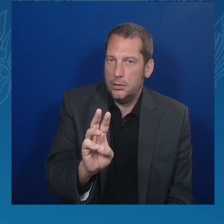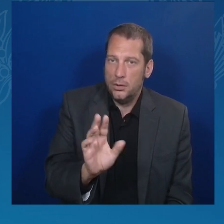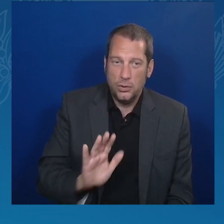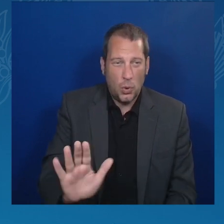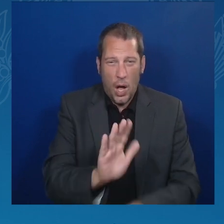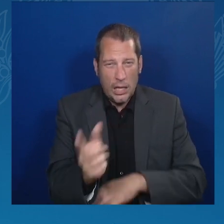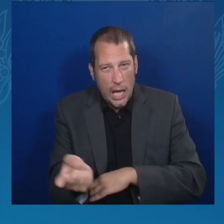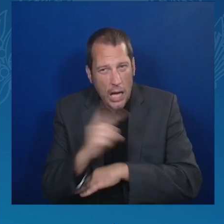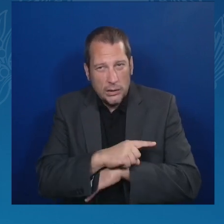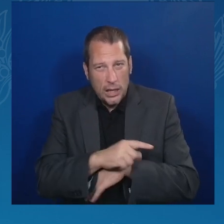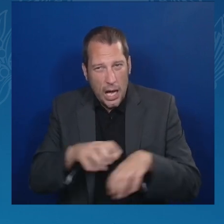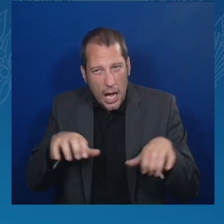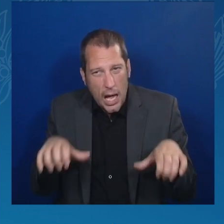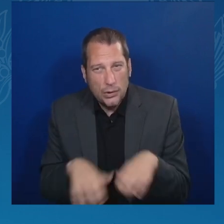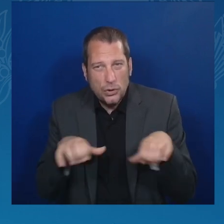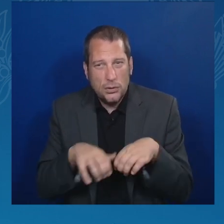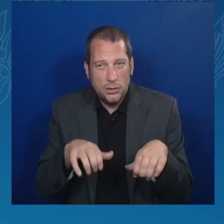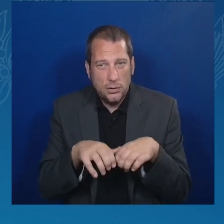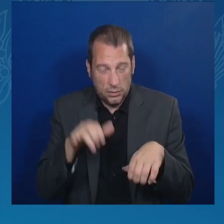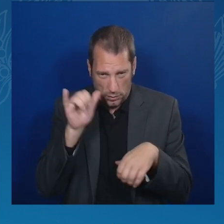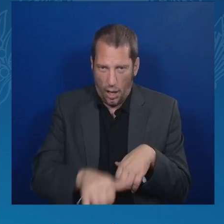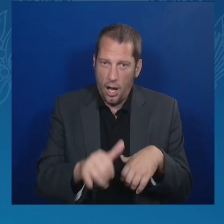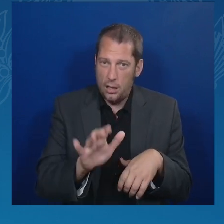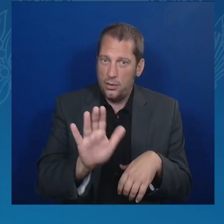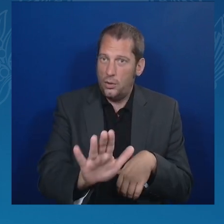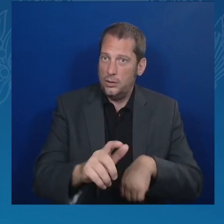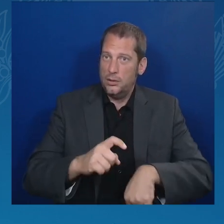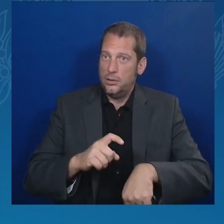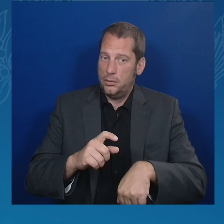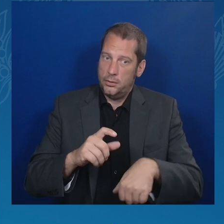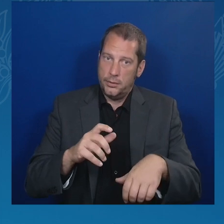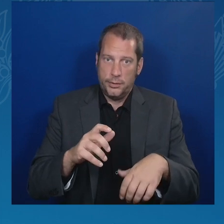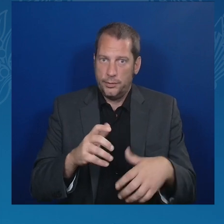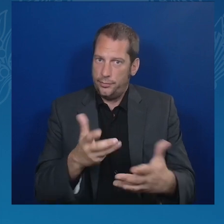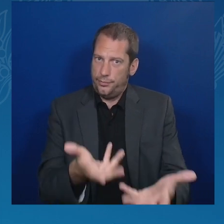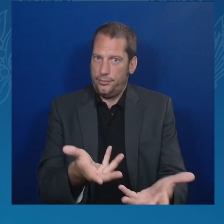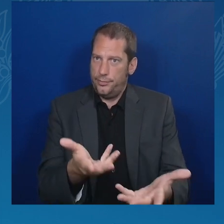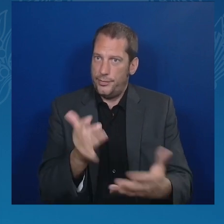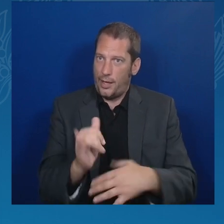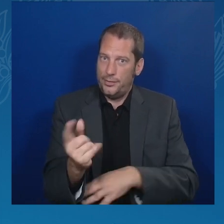Audience Member: 226! The Vice President: -- and again -- 226! -- -- Audience: 226! 226!